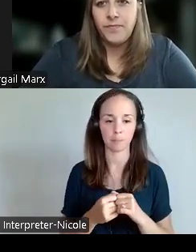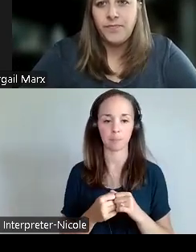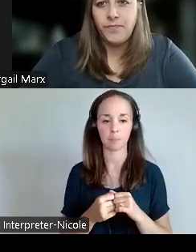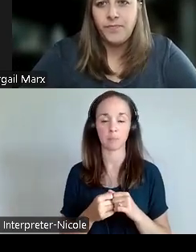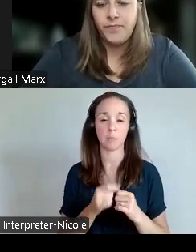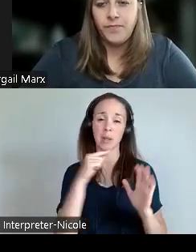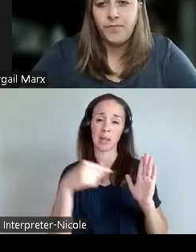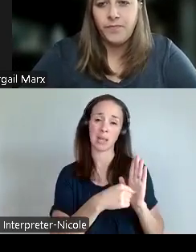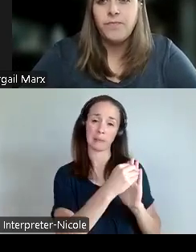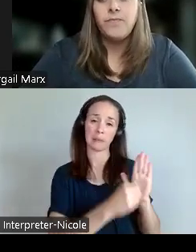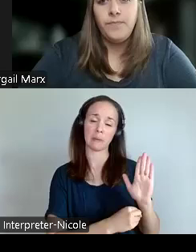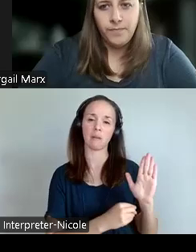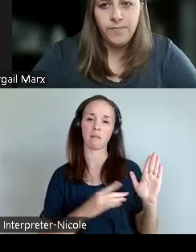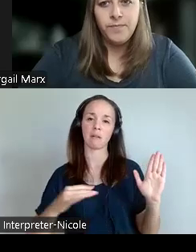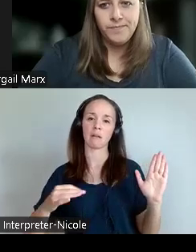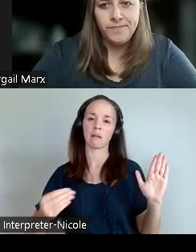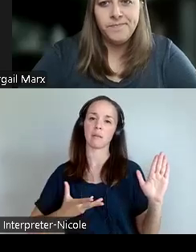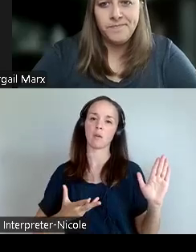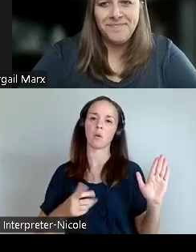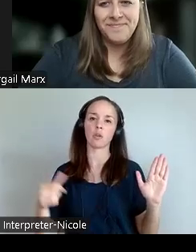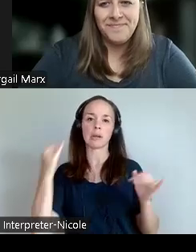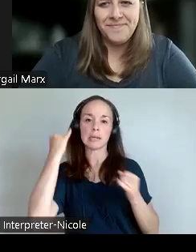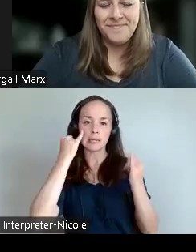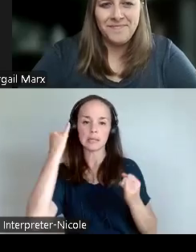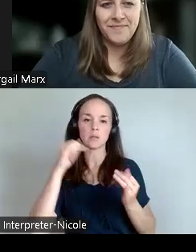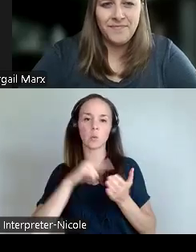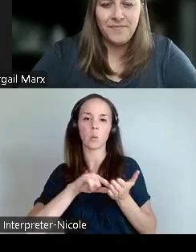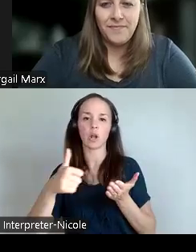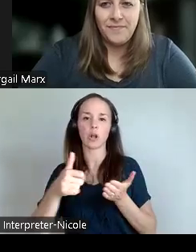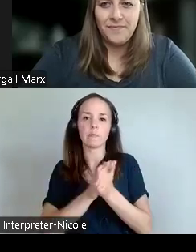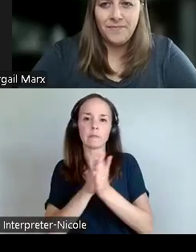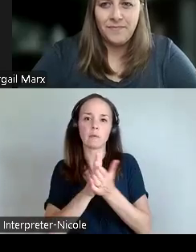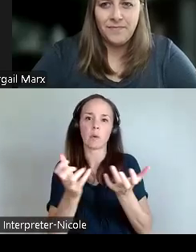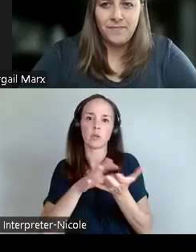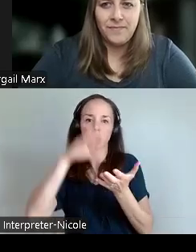trainings you're interested in. I'm checking my list here.